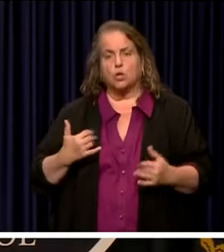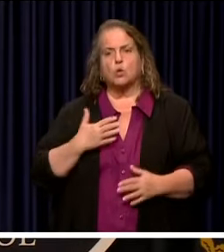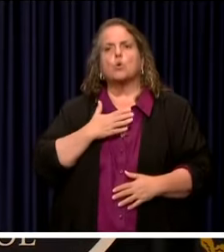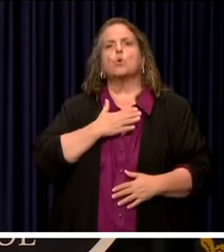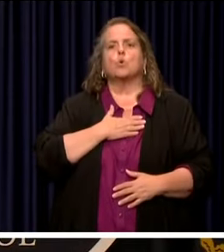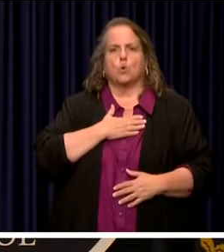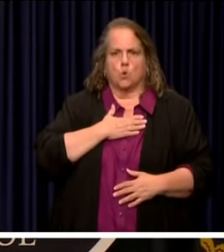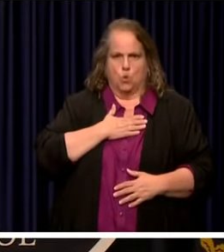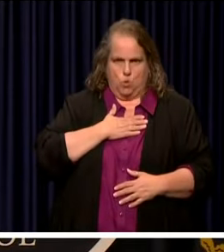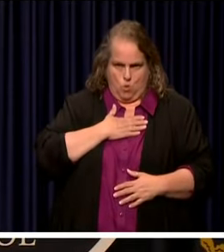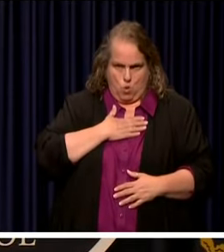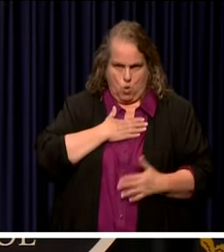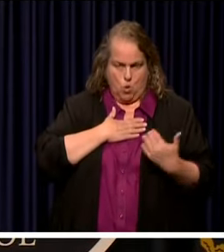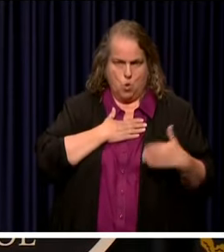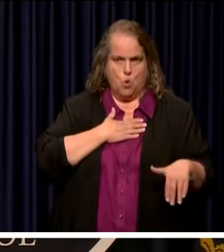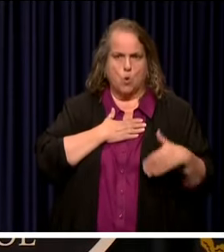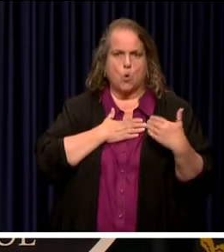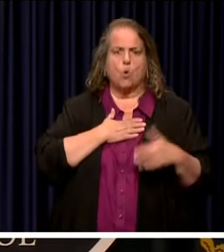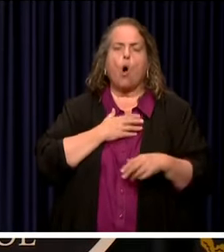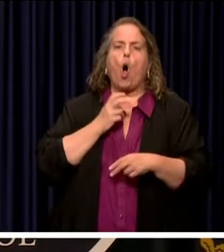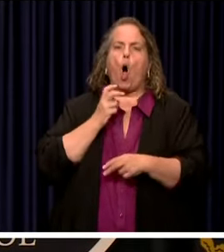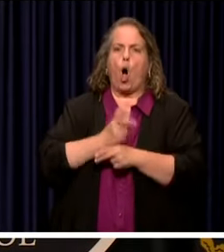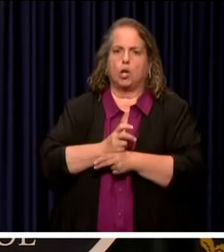THE DAY